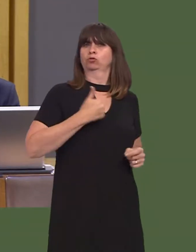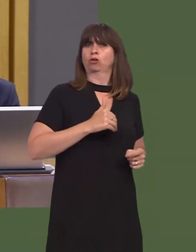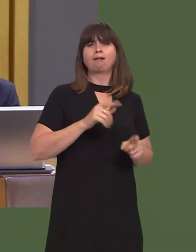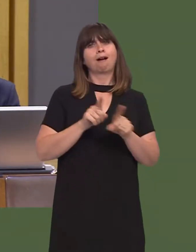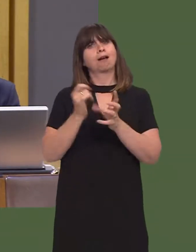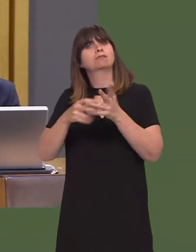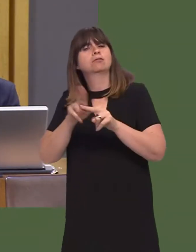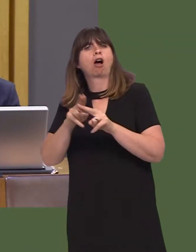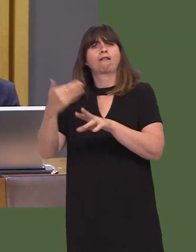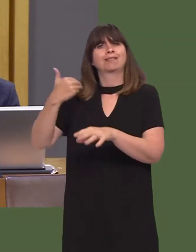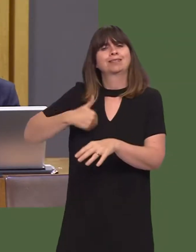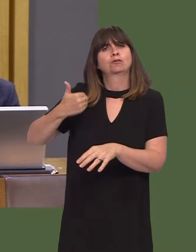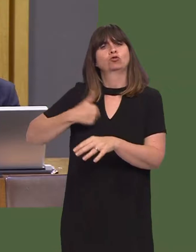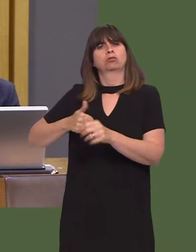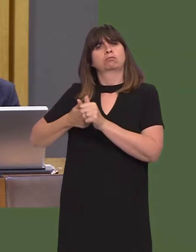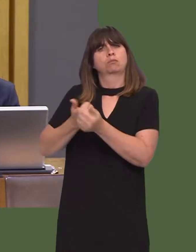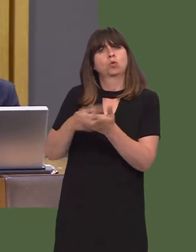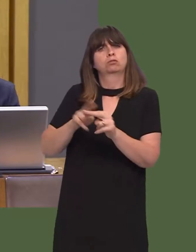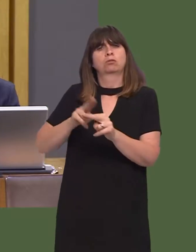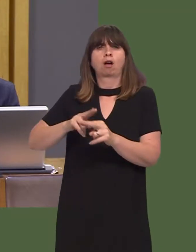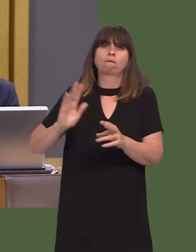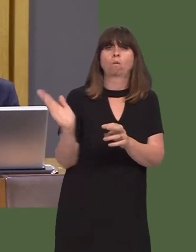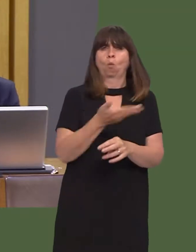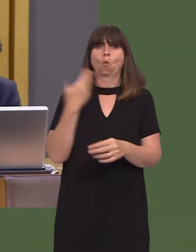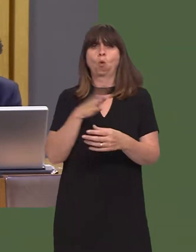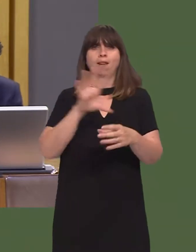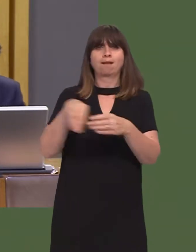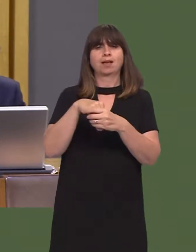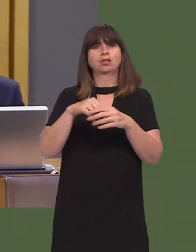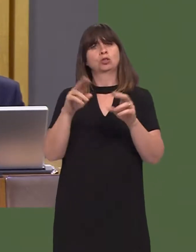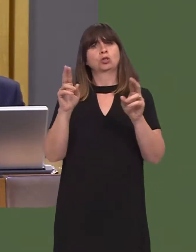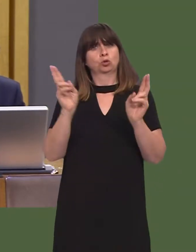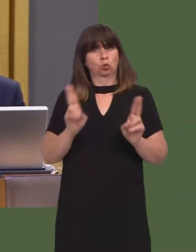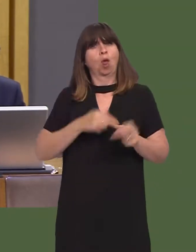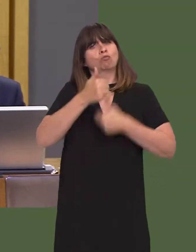but all the school staff, the support staff, the teachers, everybody involved in the school